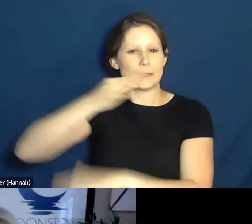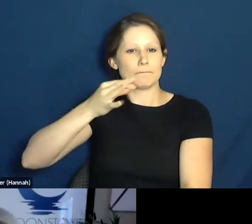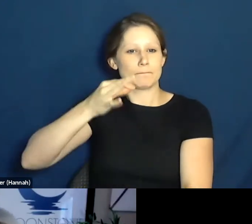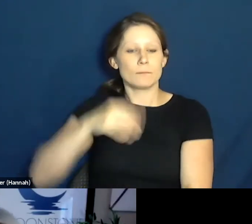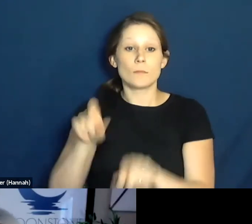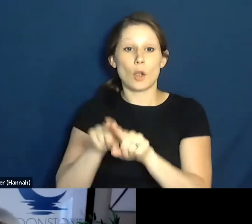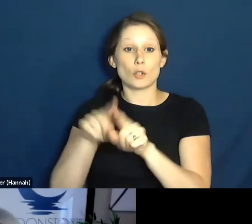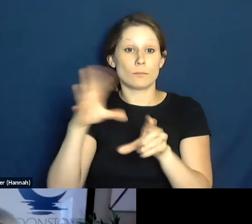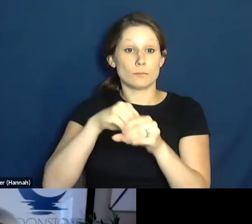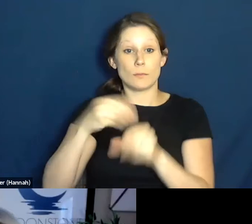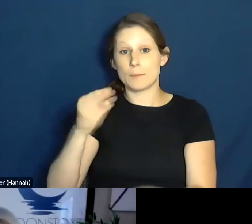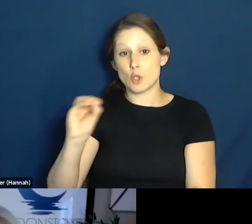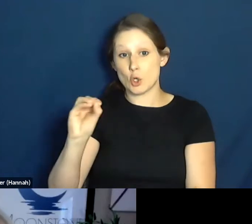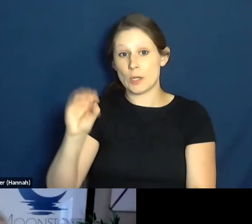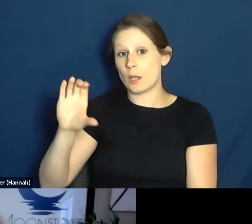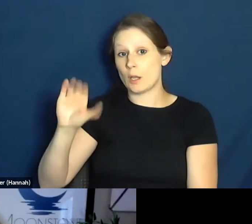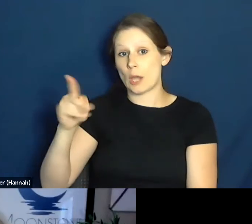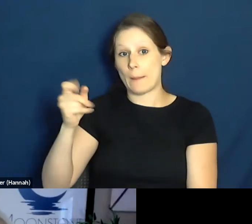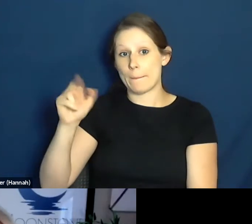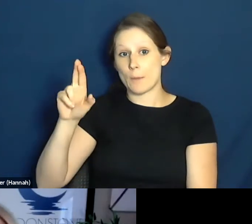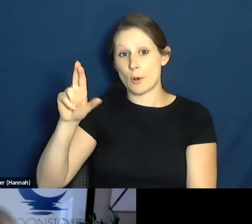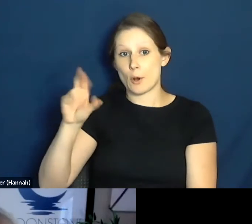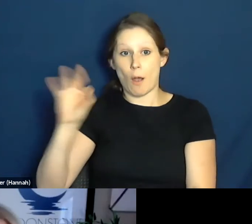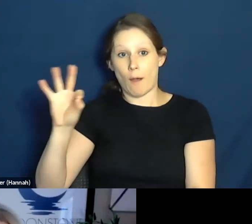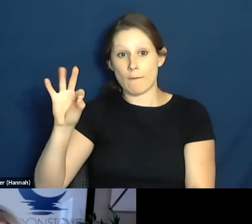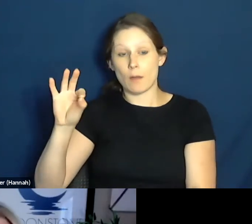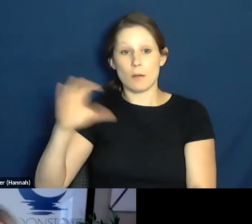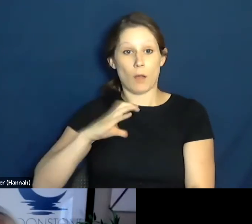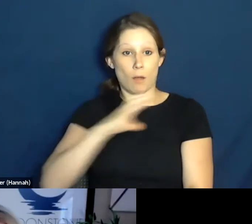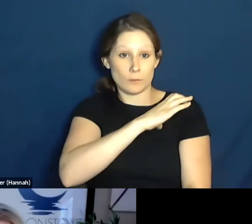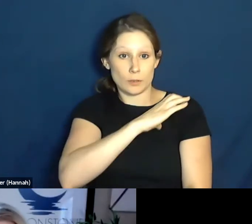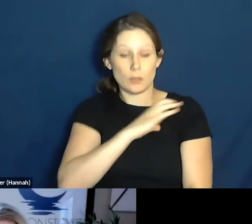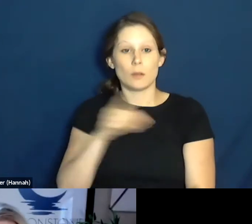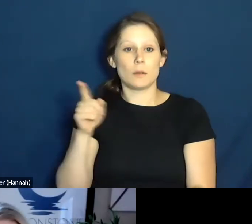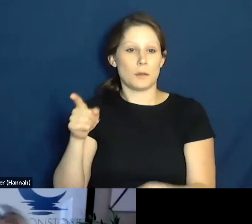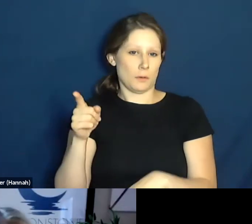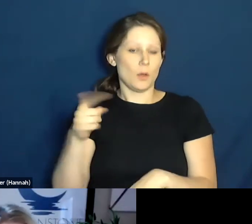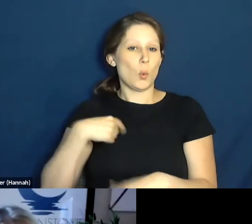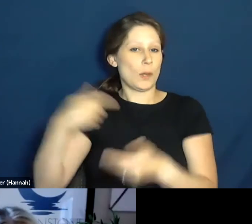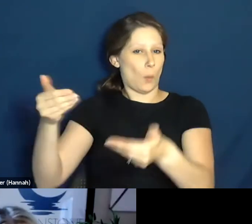Missouri chamber of commerce leadership class. We welcome Michael Donovan. Good morning, Michael.